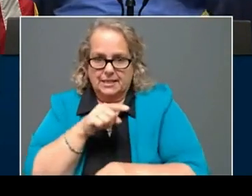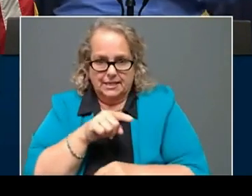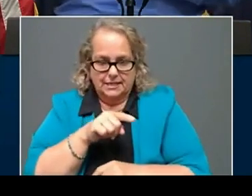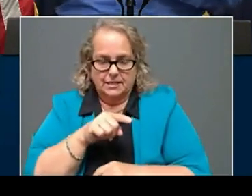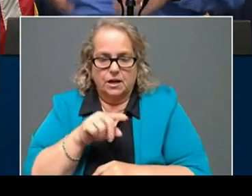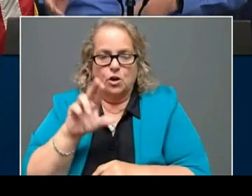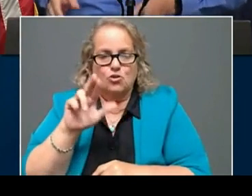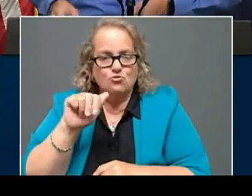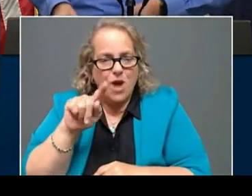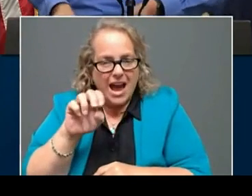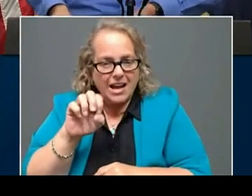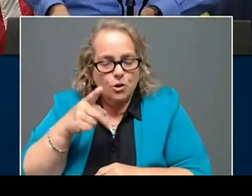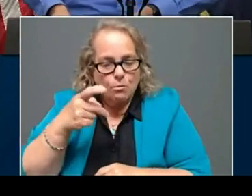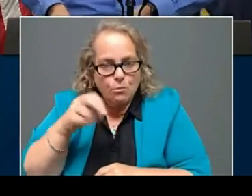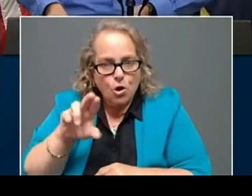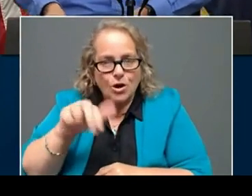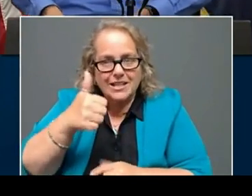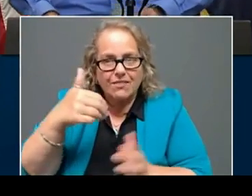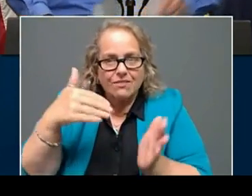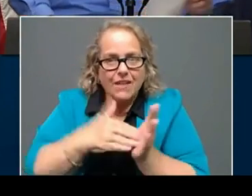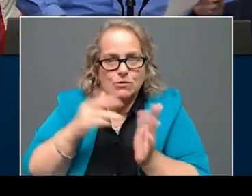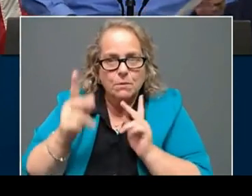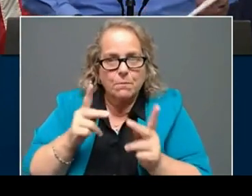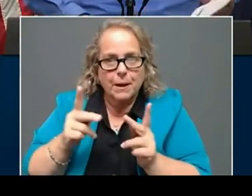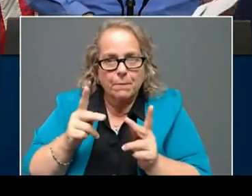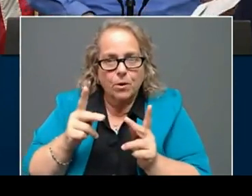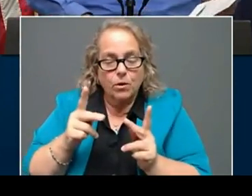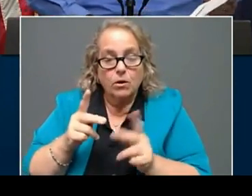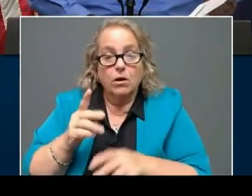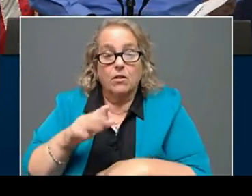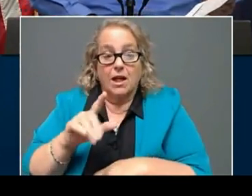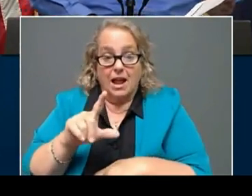infected. So on the far left over there, when we go all the way back to March,